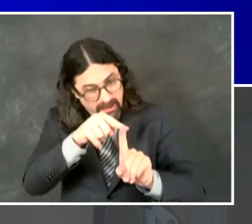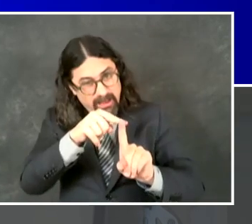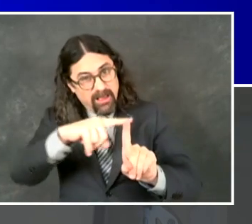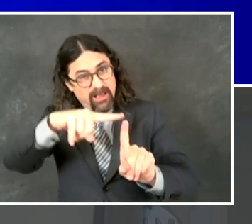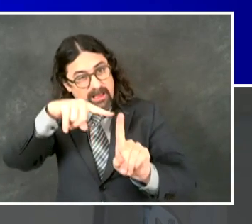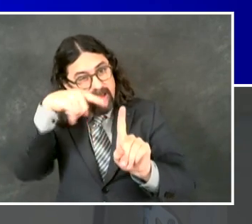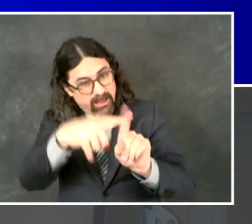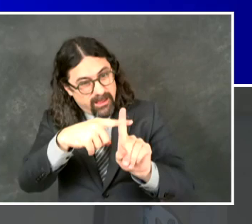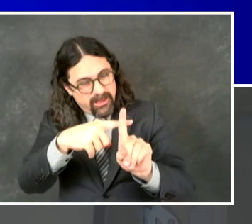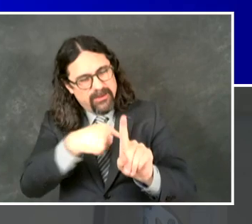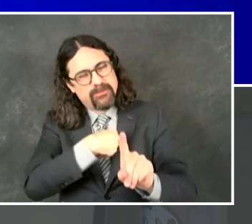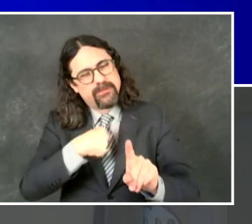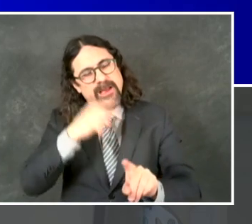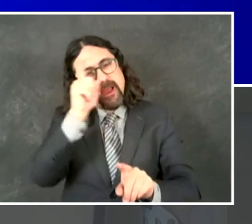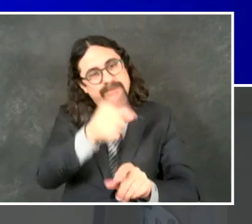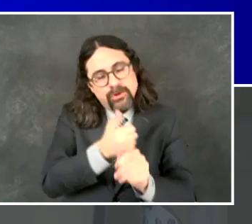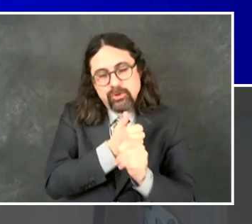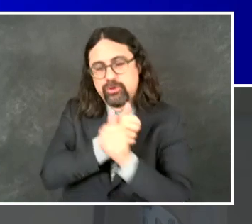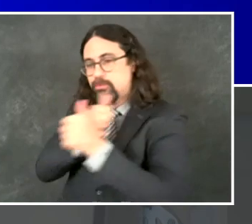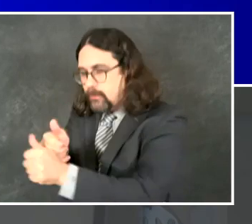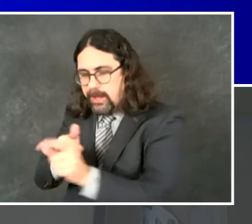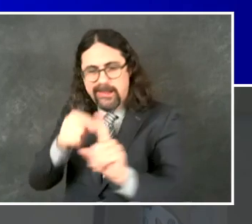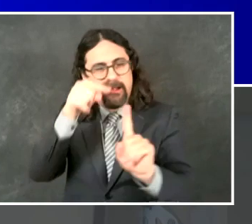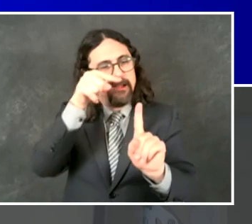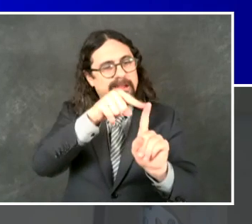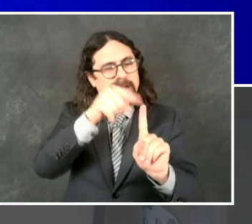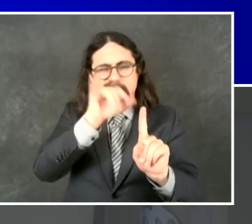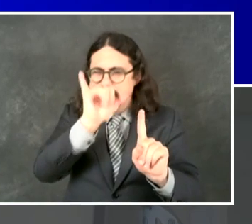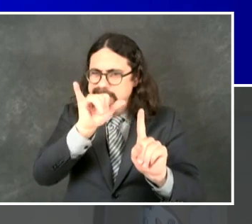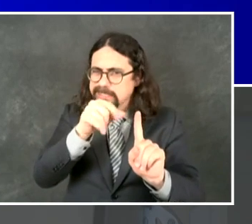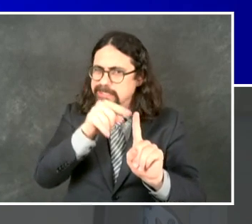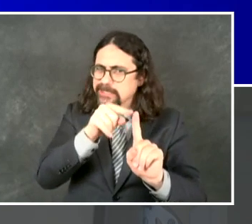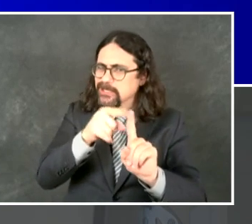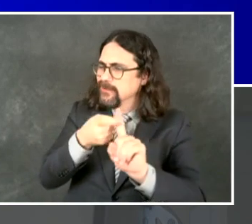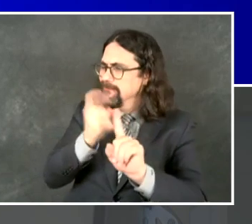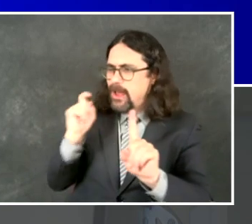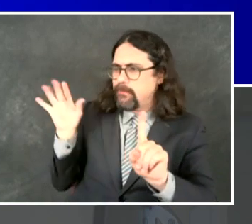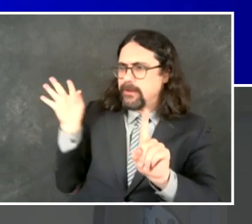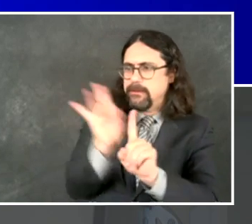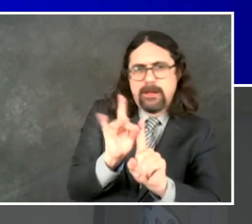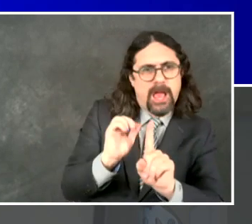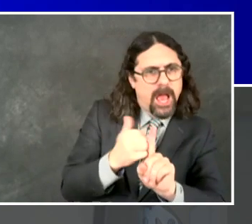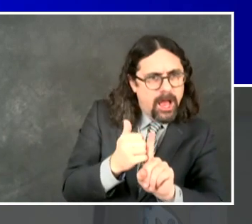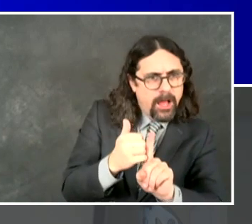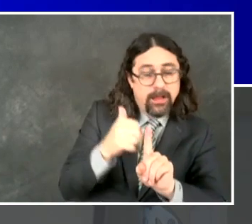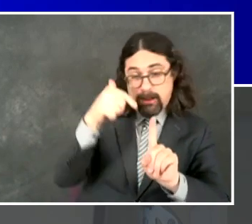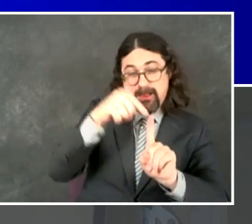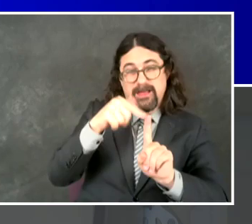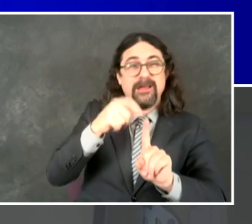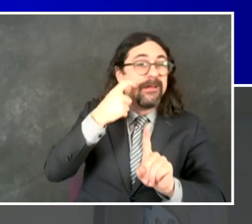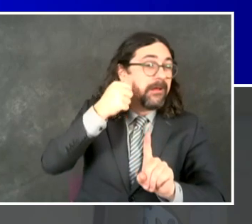WE'RE GIONG TO DO IN THE MONTH OF MAY. A CTONACT TARCING NETWORK IN THIS CITY LIKE HAS